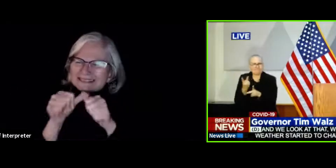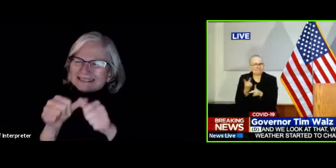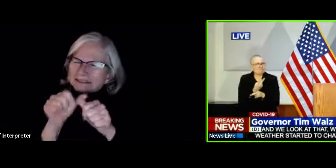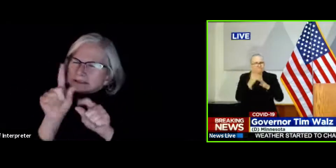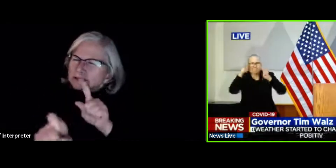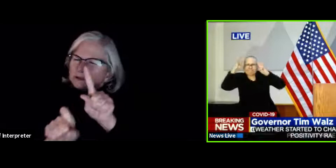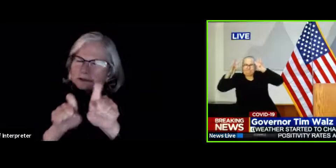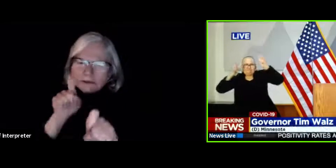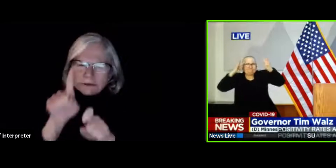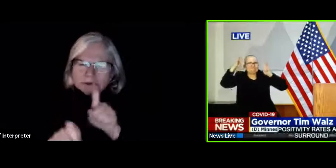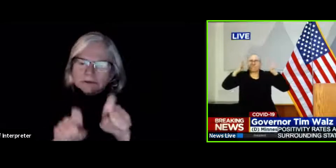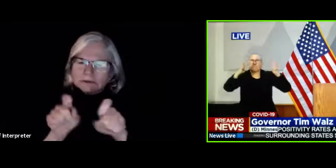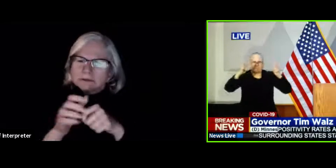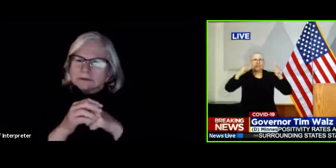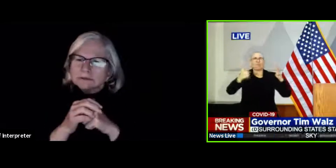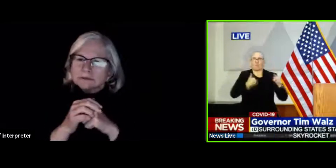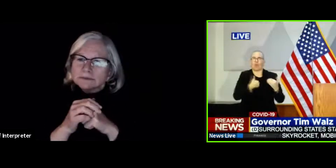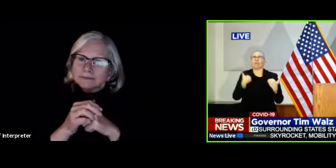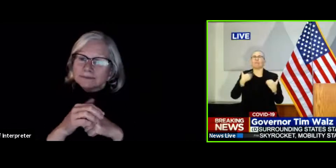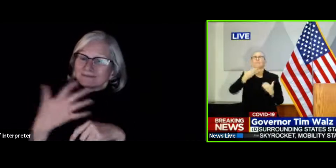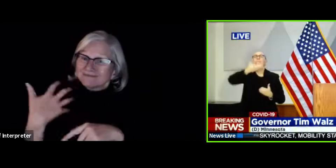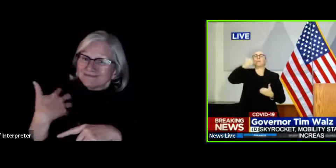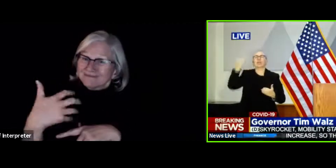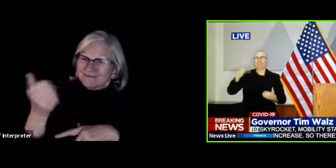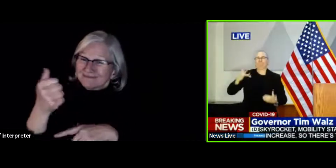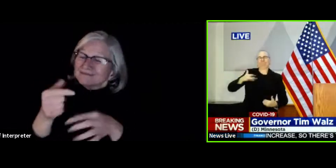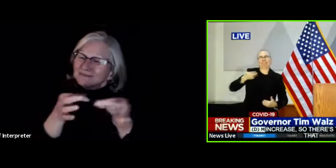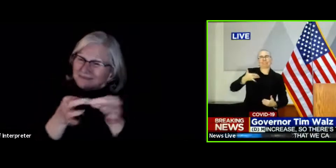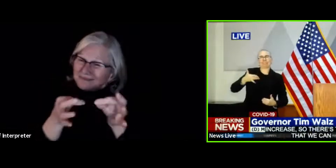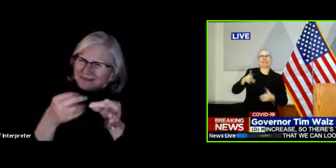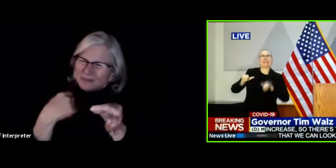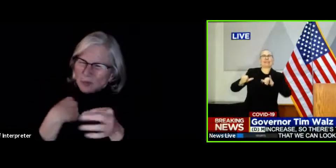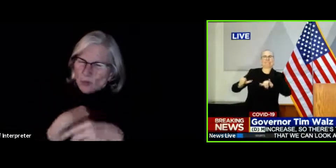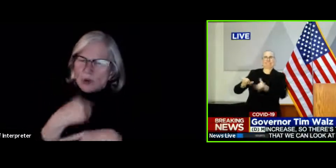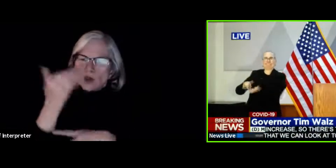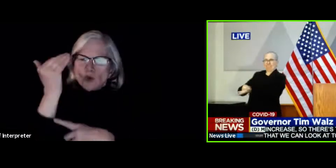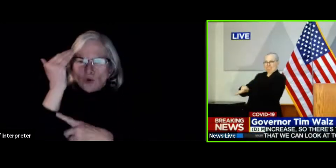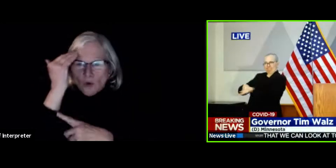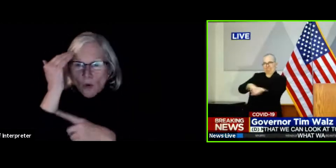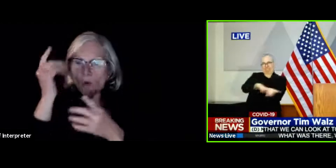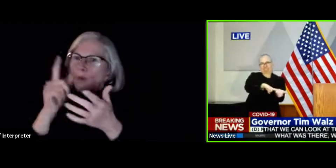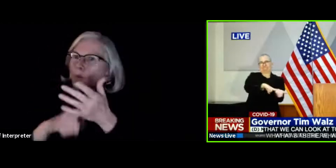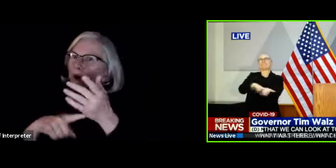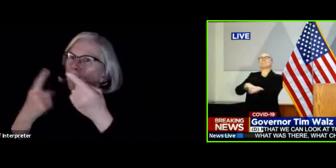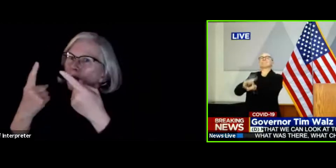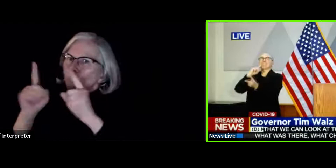UNDERSTANDING WHAT WORKS, WHAT DOESN'T, WHAT THE PERCENTAGE OF THAT WHAT WORKS, HOW